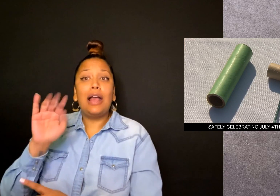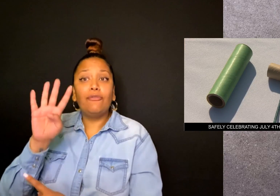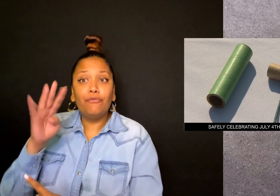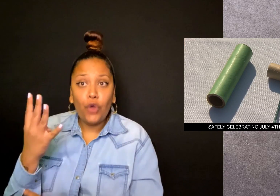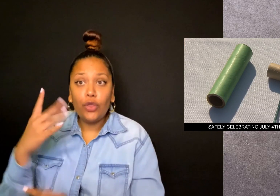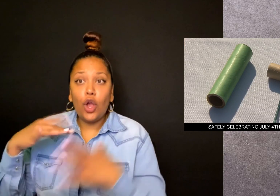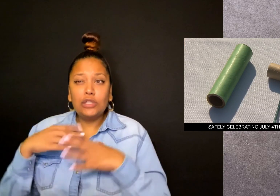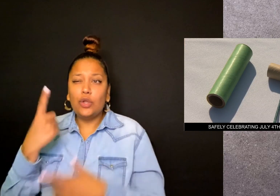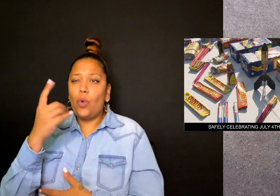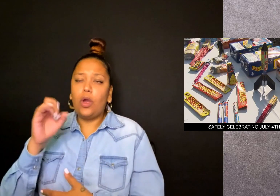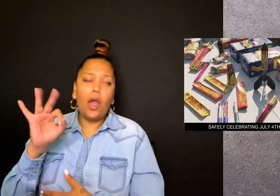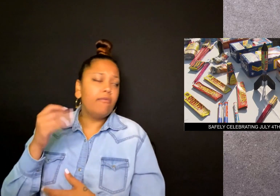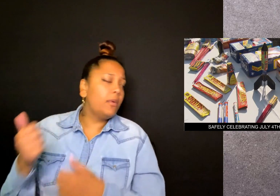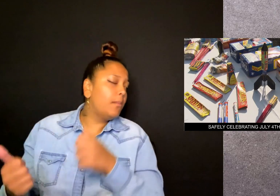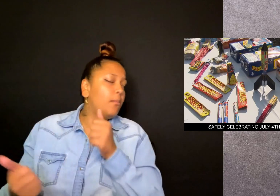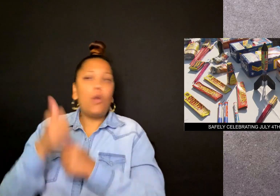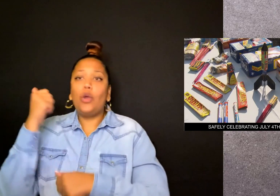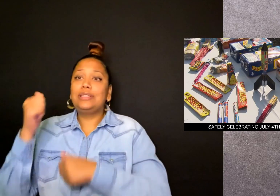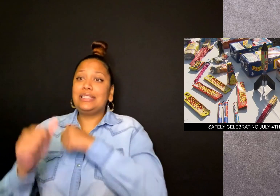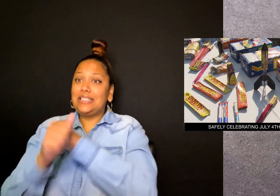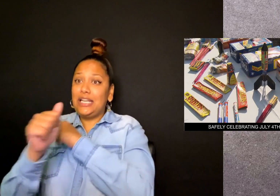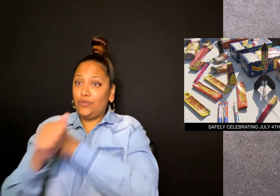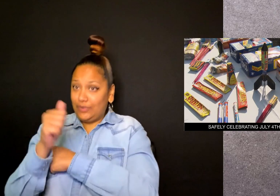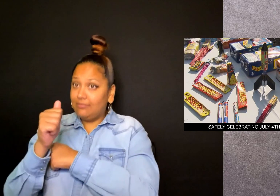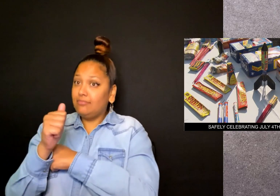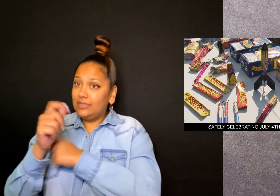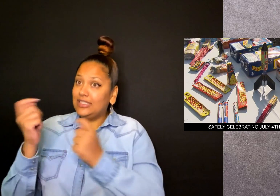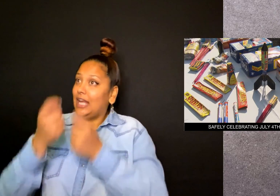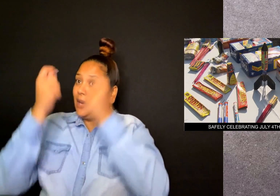the Fourth of July is one of the most dangerous times of the year